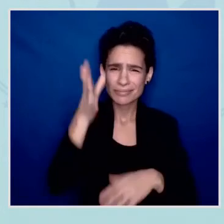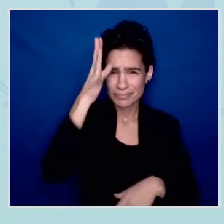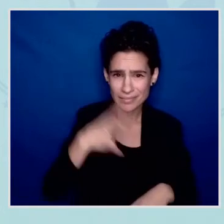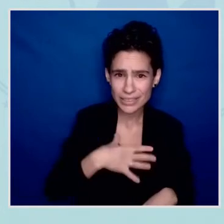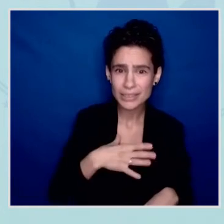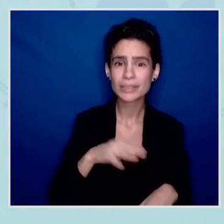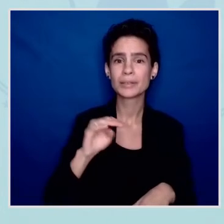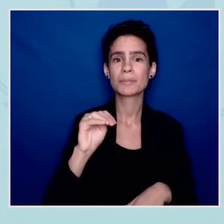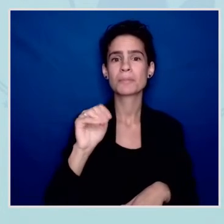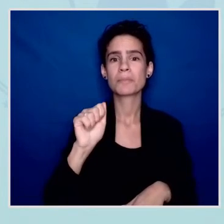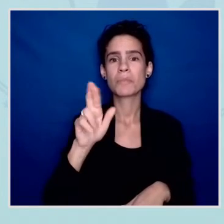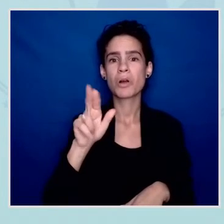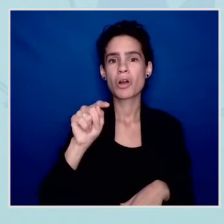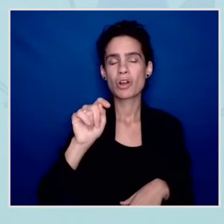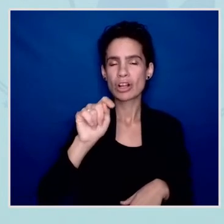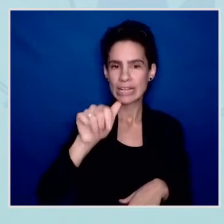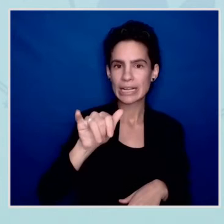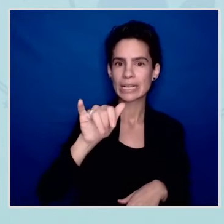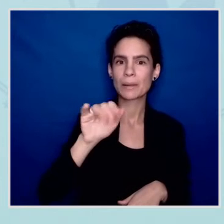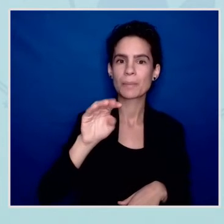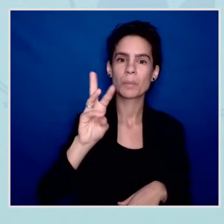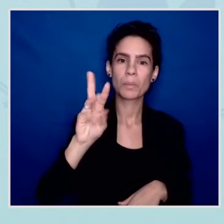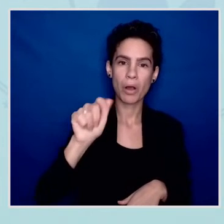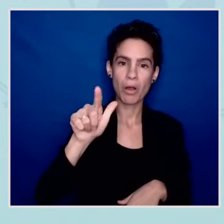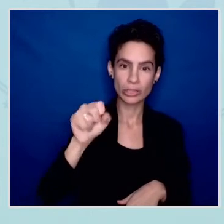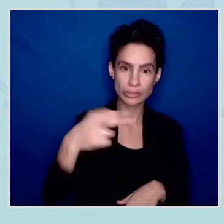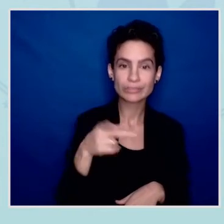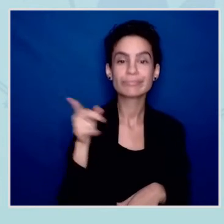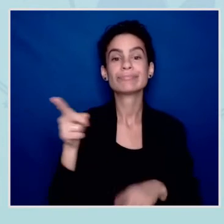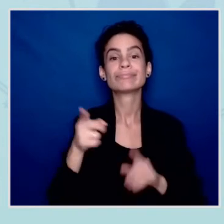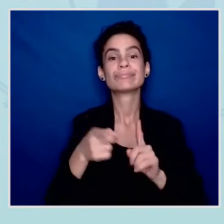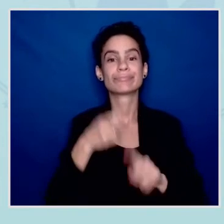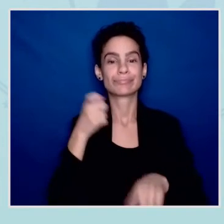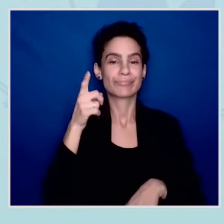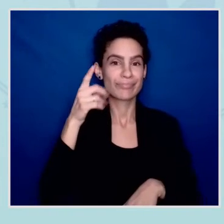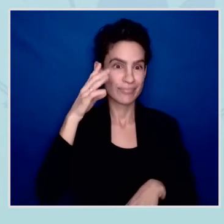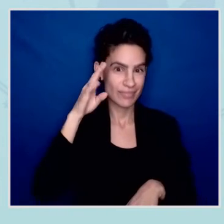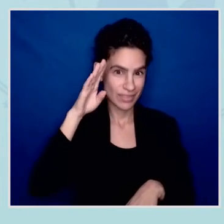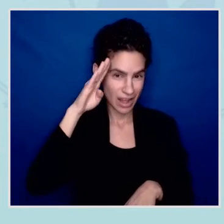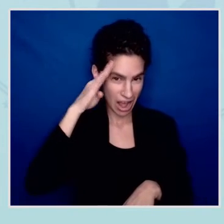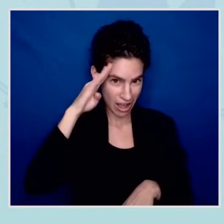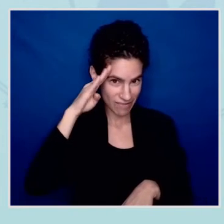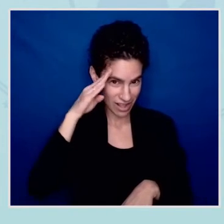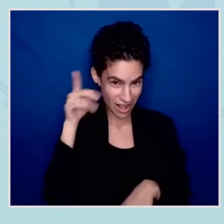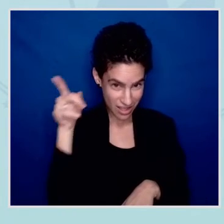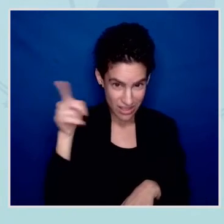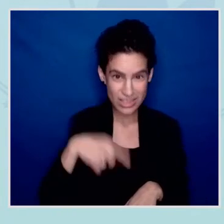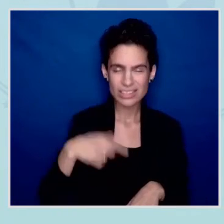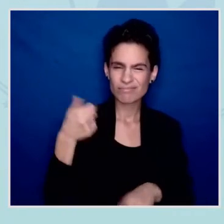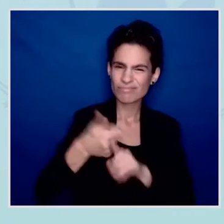I'M HONORED, GOVERNOR THAT YOU ARE WILLING TO JOIN THE ADMINISTRATION. AND I'M REALLY LOOKING FORWARD TO WORKING WITH YOU. FOR SECRETARY OF LABOR, I NOMINATE A GOOD FRIEND AND A